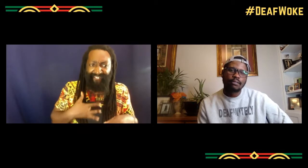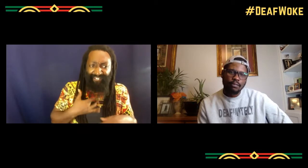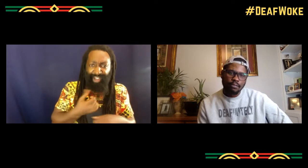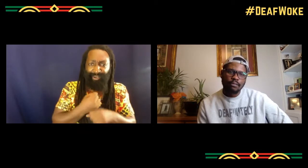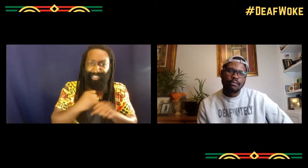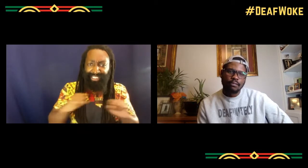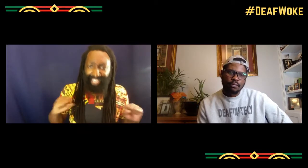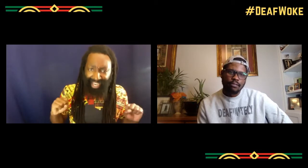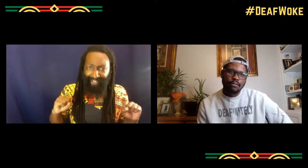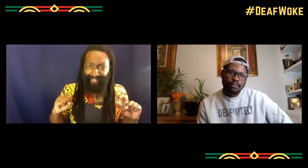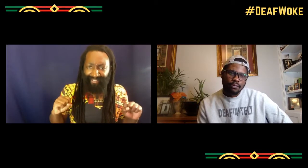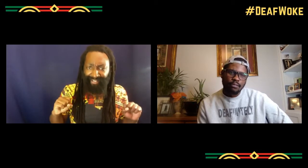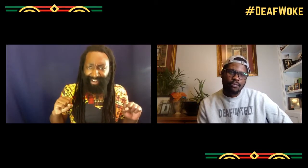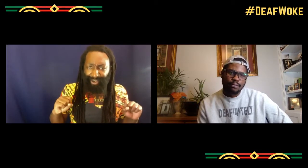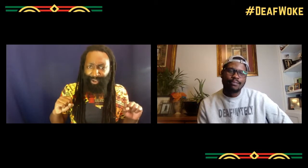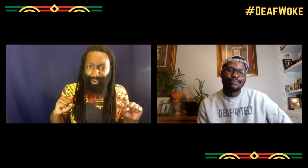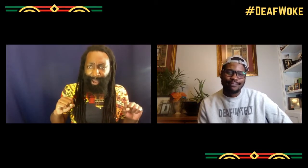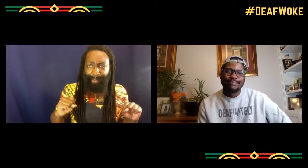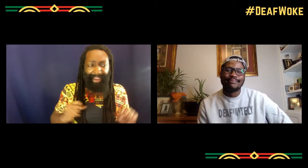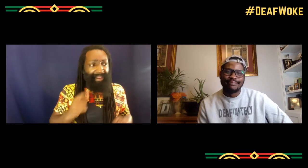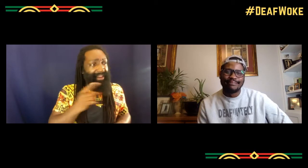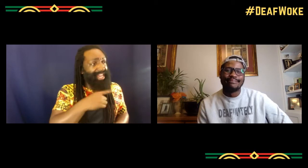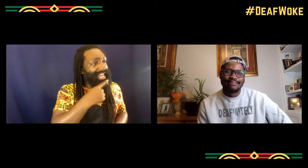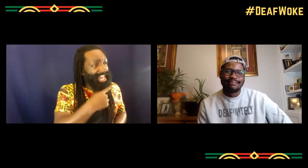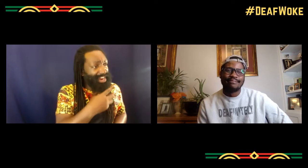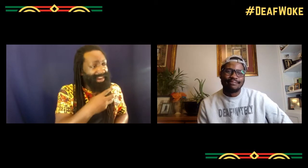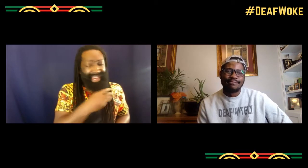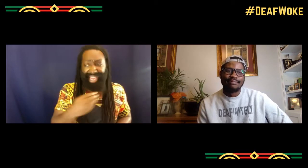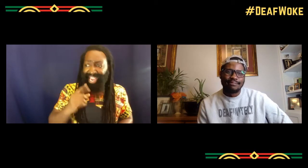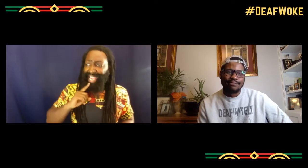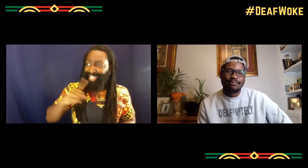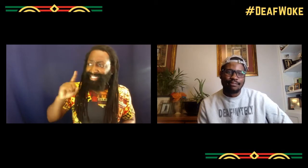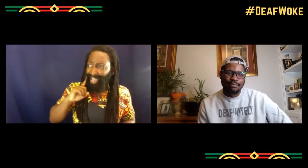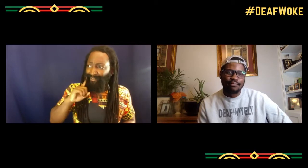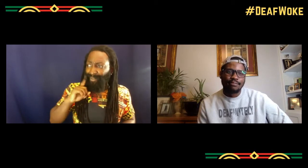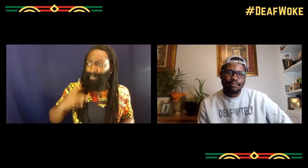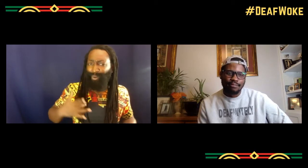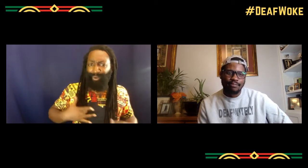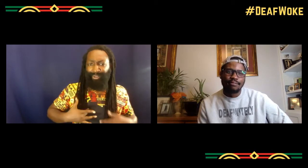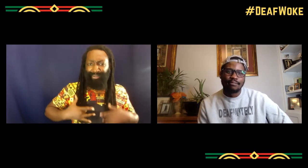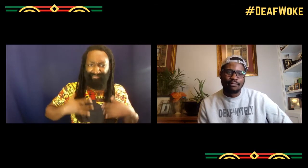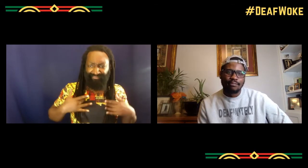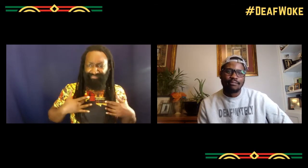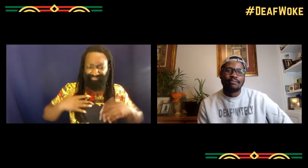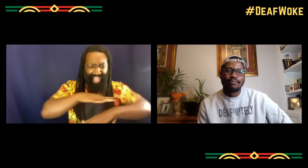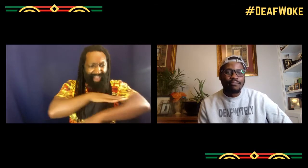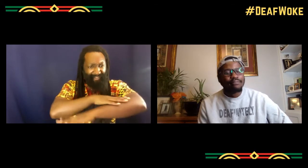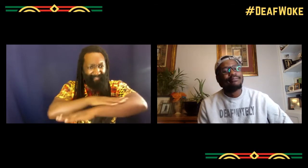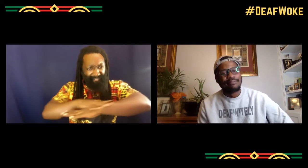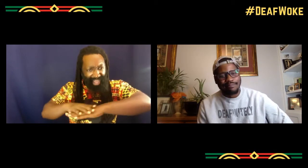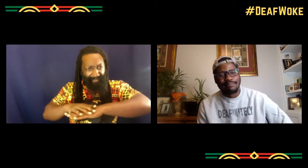who can come and really feel safe. Hearing and deaf people,